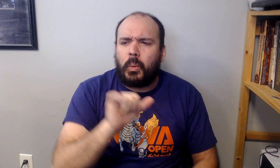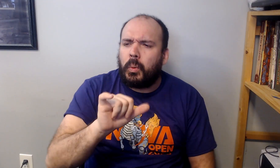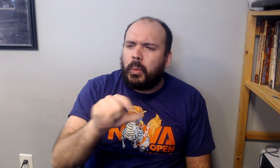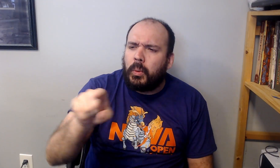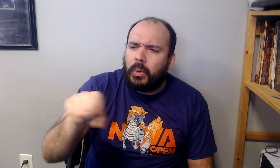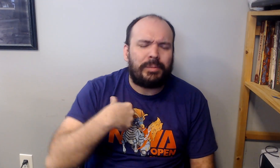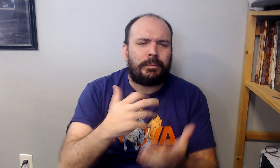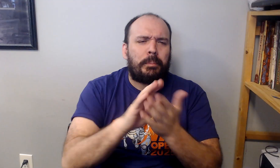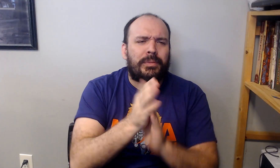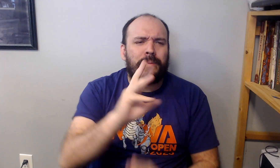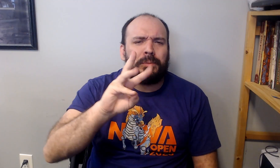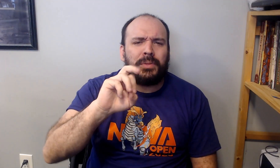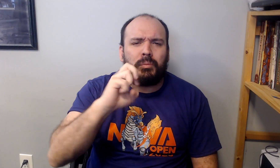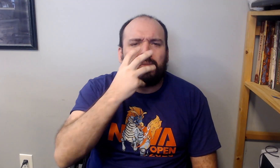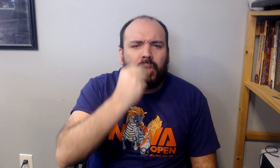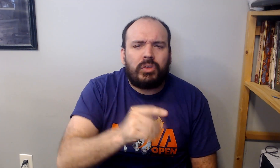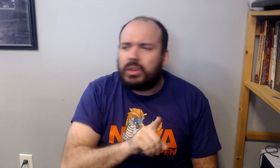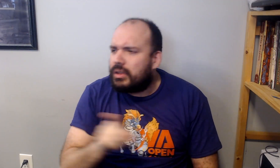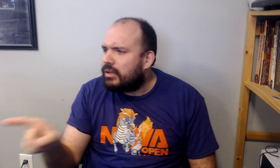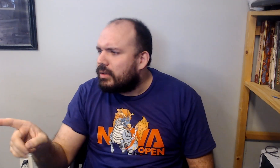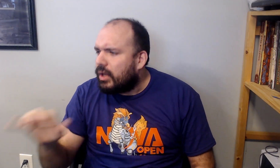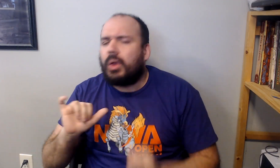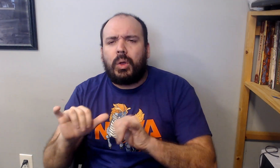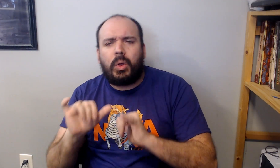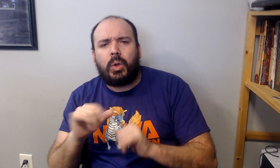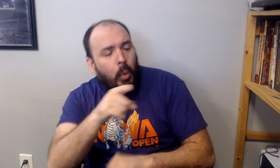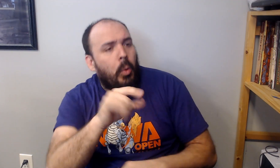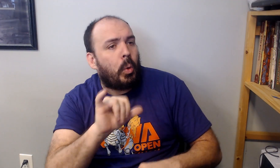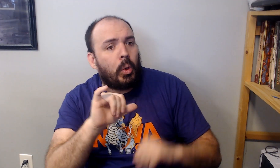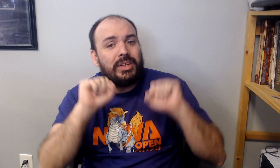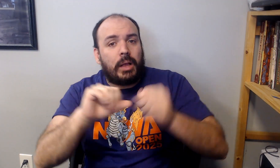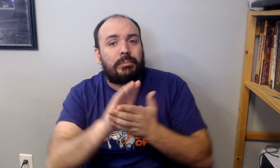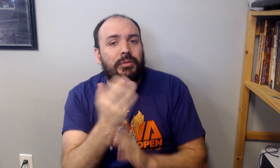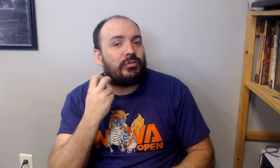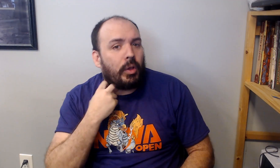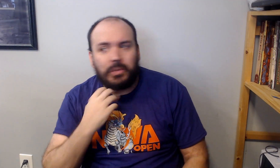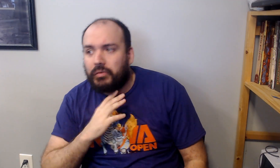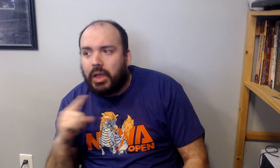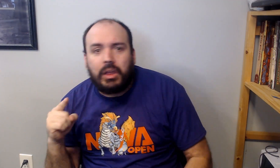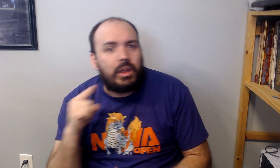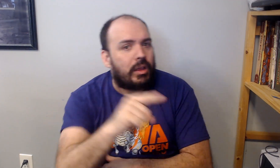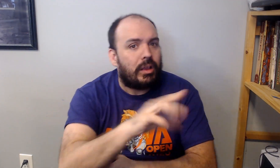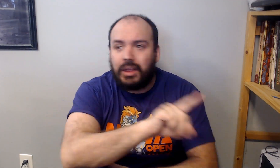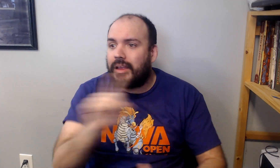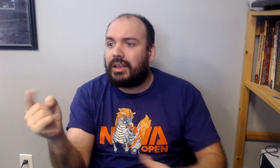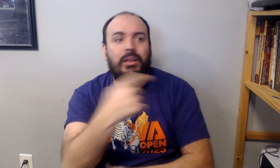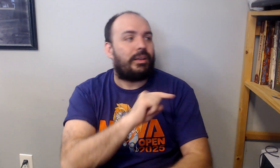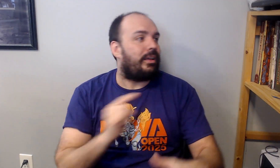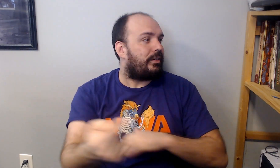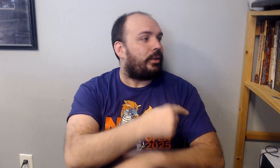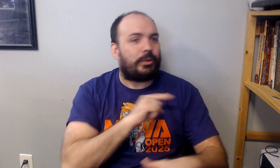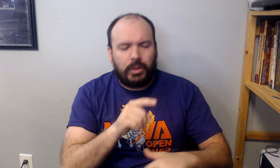Hey, I can become a werewolf. I go there to do that. Oh I can become a vampire, I go there to do that. Going back and forth doing all the side quests.